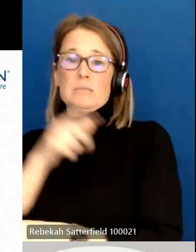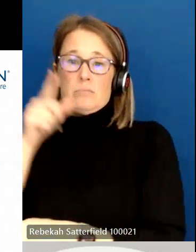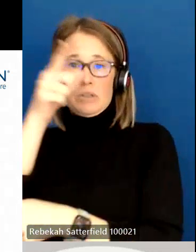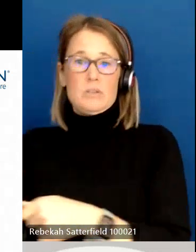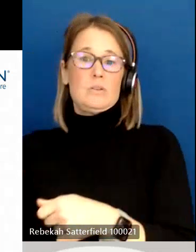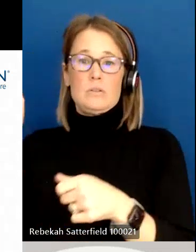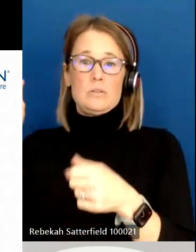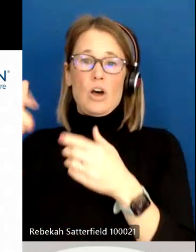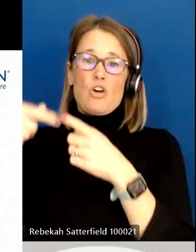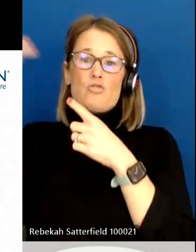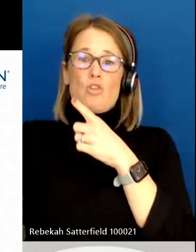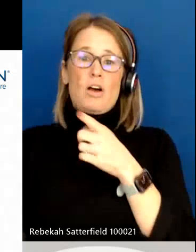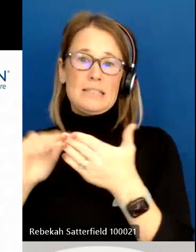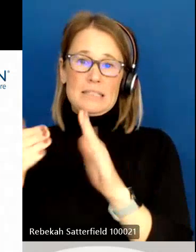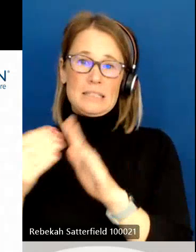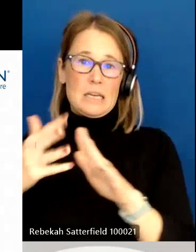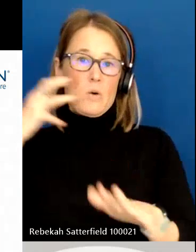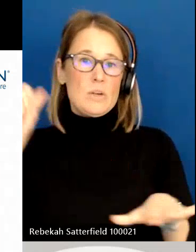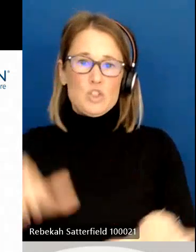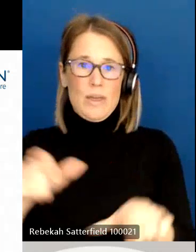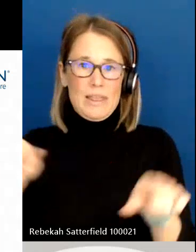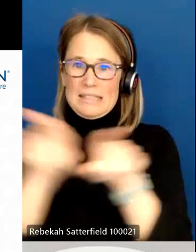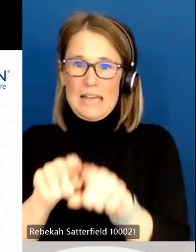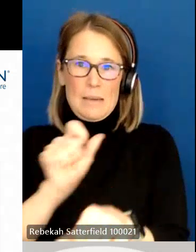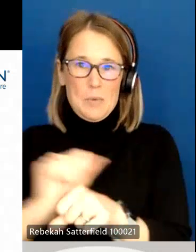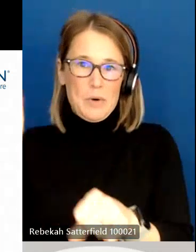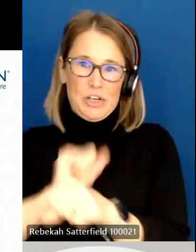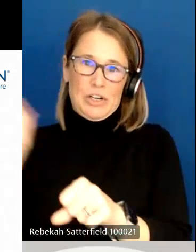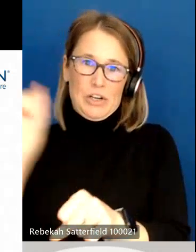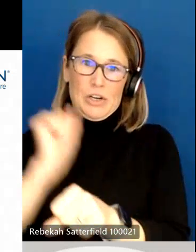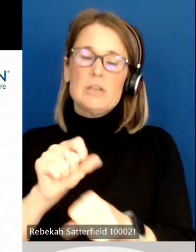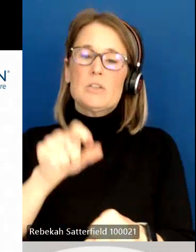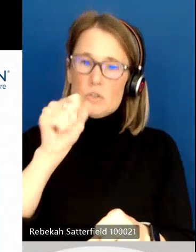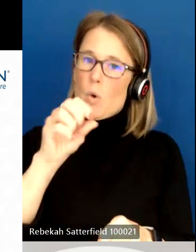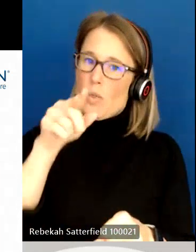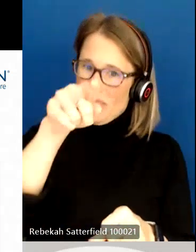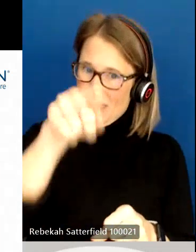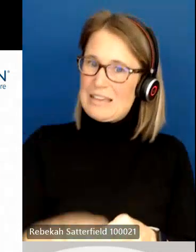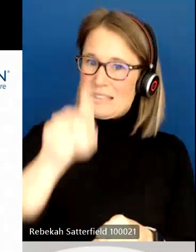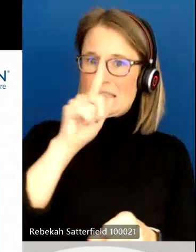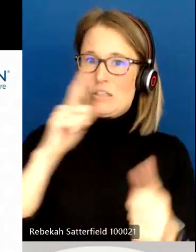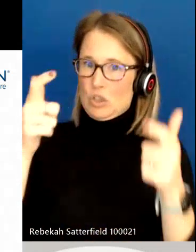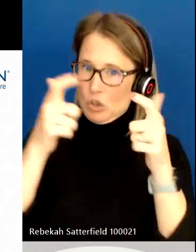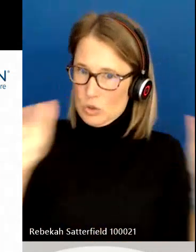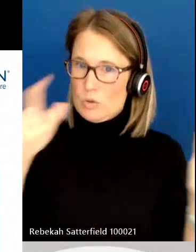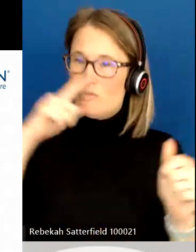doing the same thing this is actually been a great effort for them to be able to help hospitals put